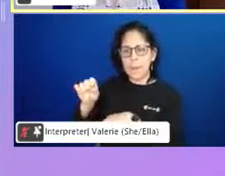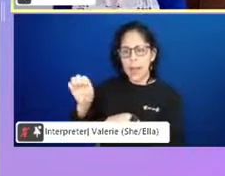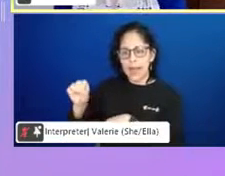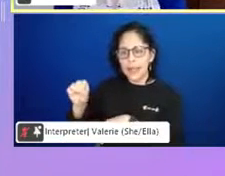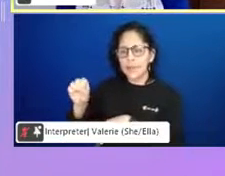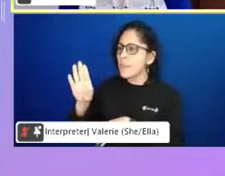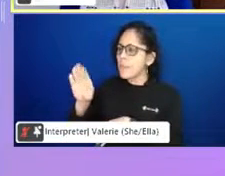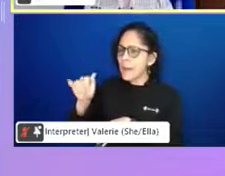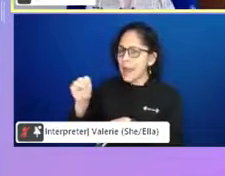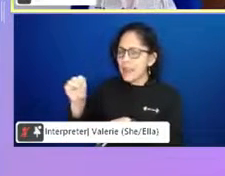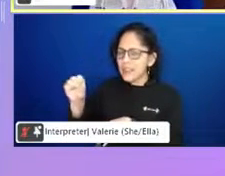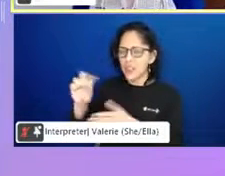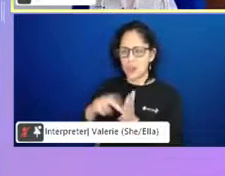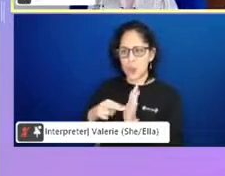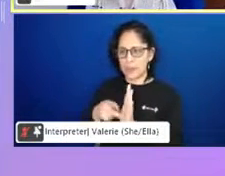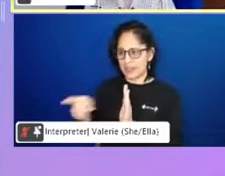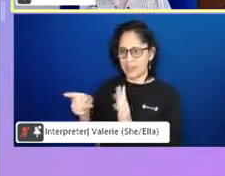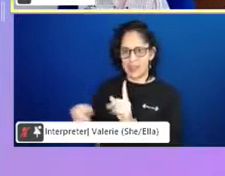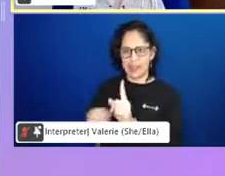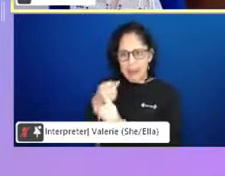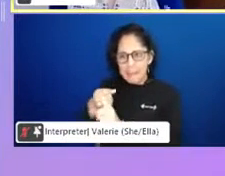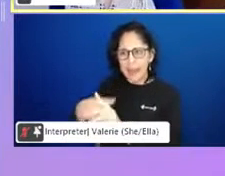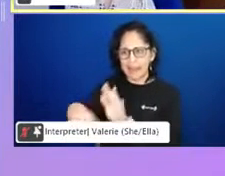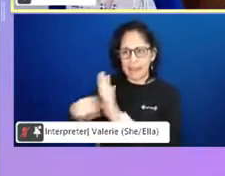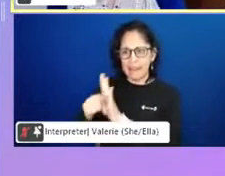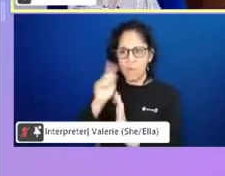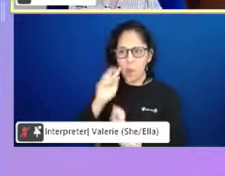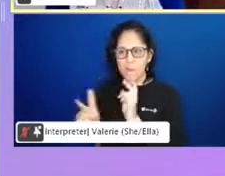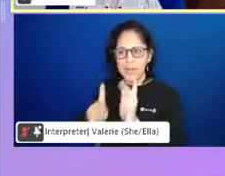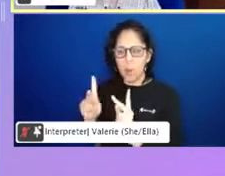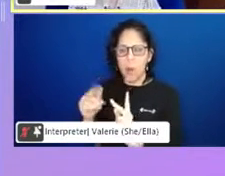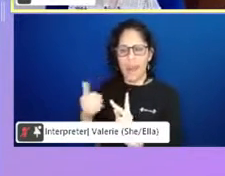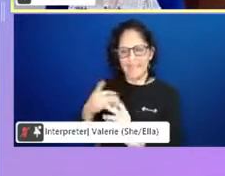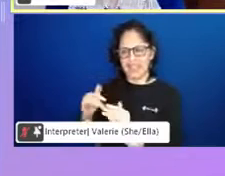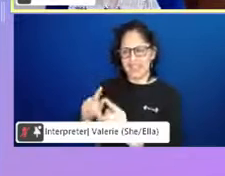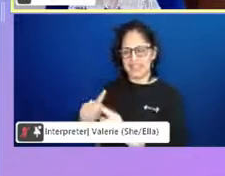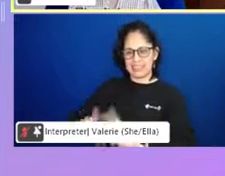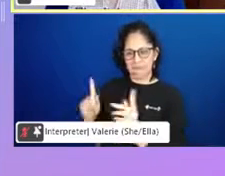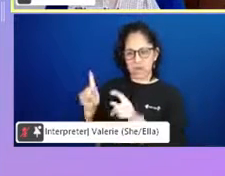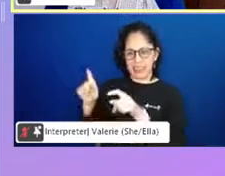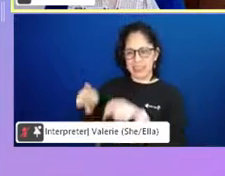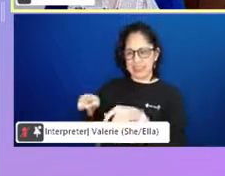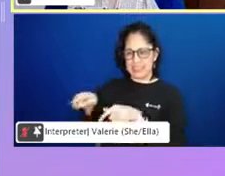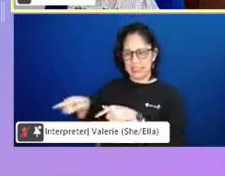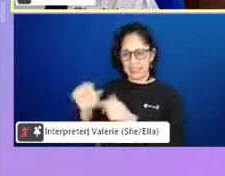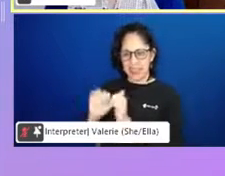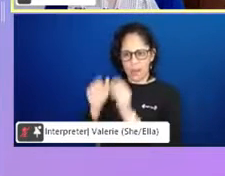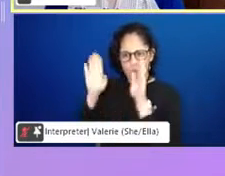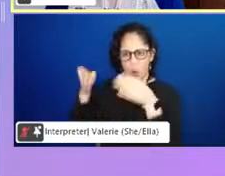accounting for so this brings us to our third and final step in accounting for cognitive exclusion